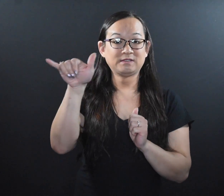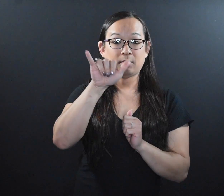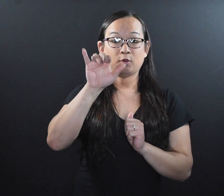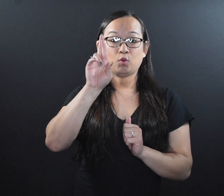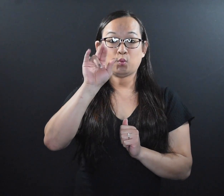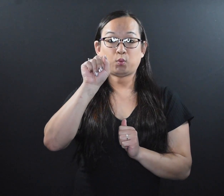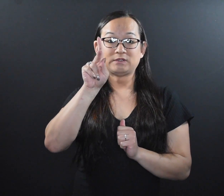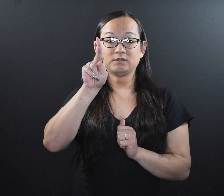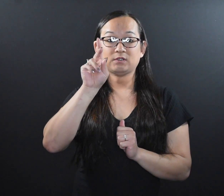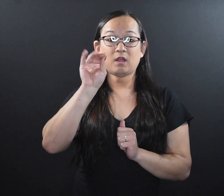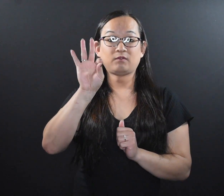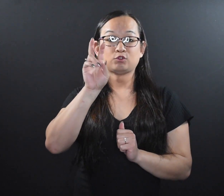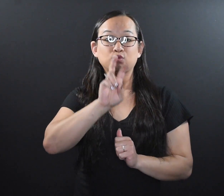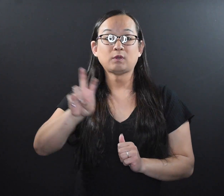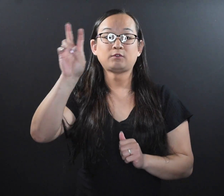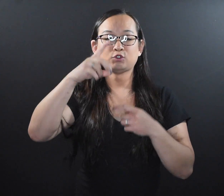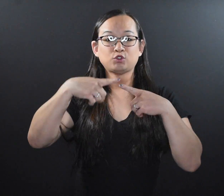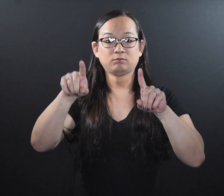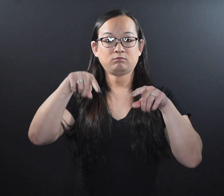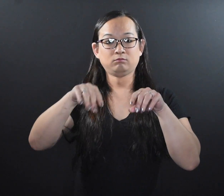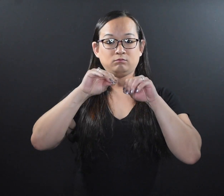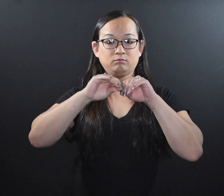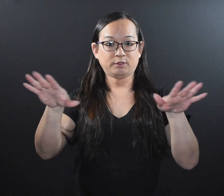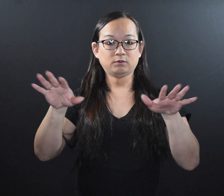The cases underscore the risk of travel during a pandemic,